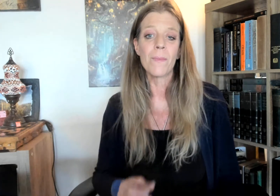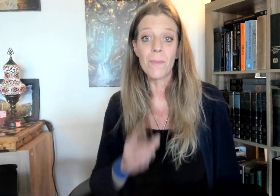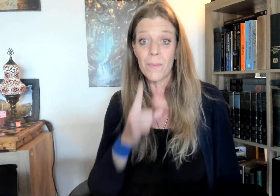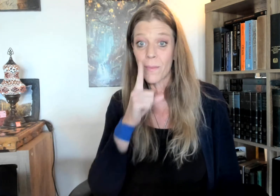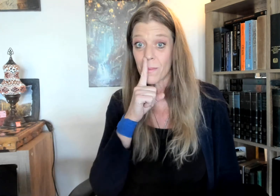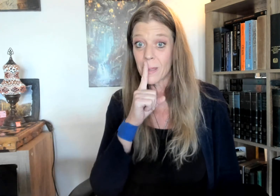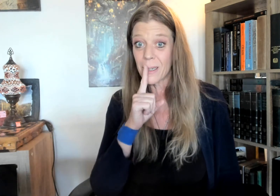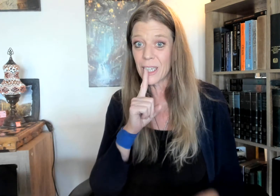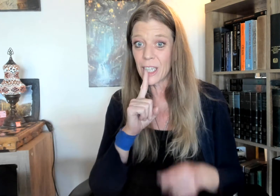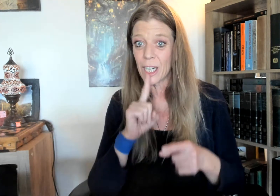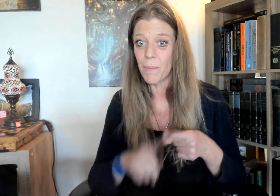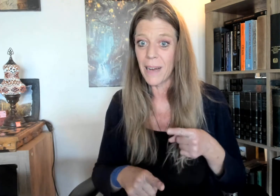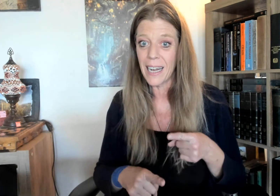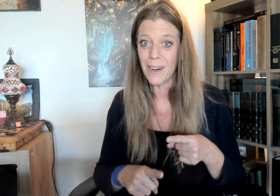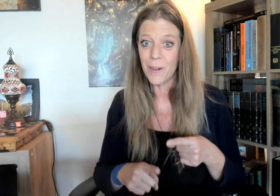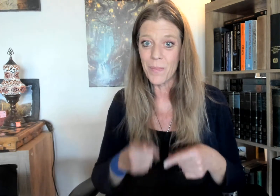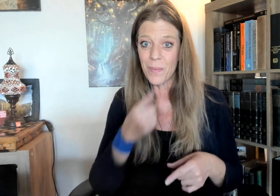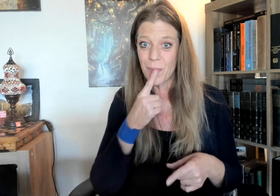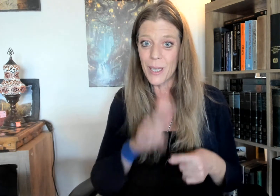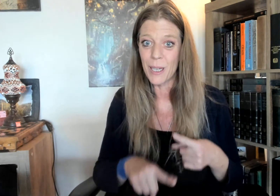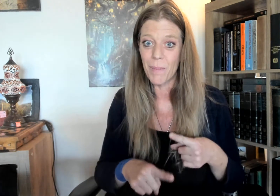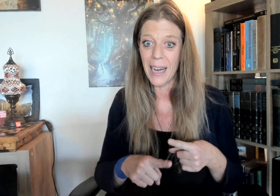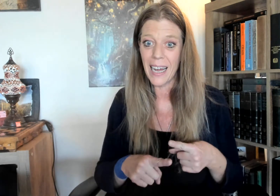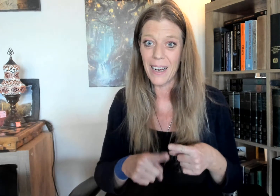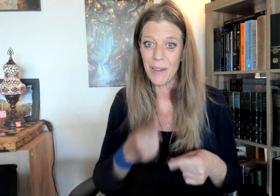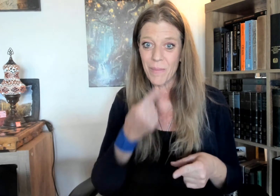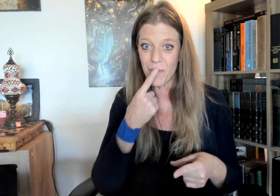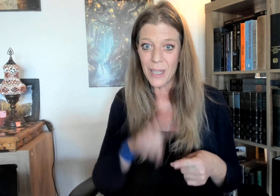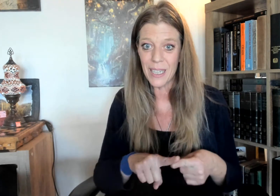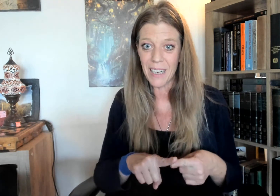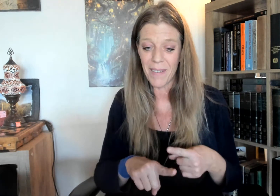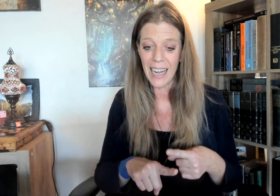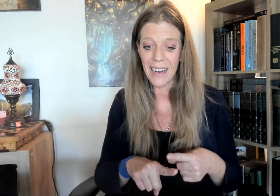Hmmm. TOMATO. TOMATO. TOMATO.